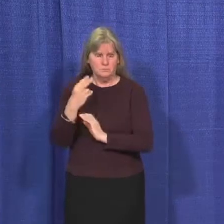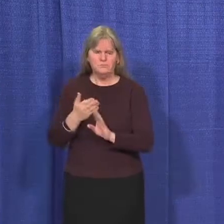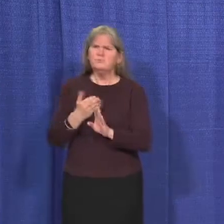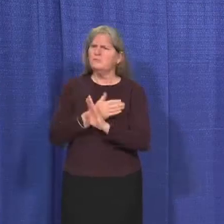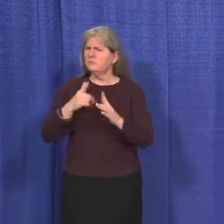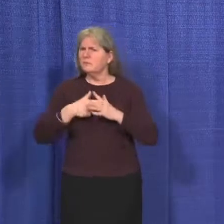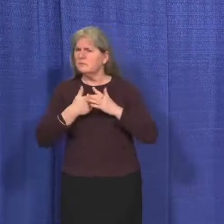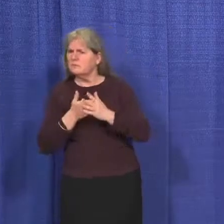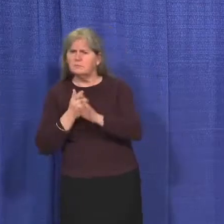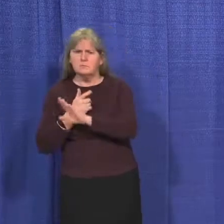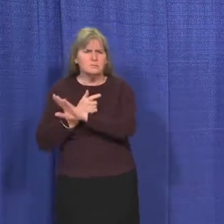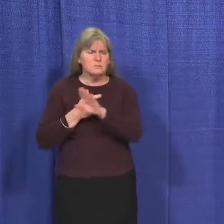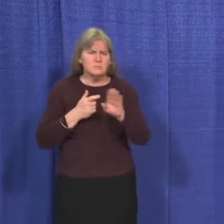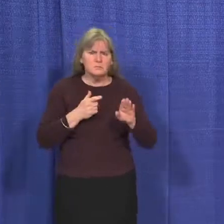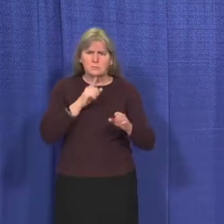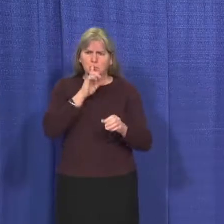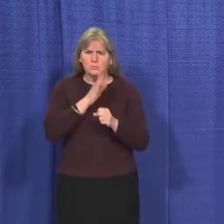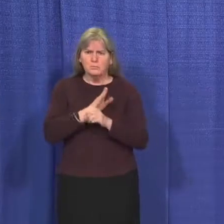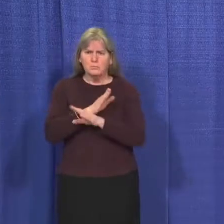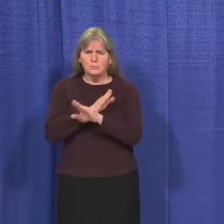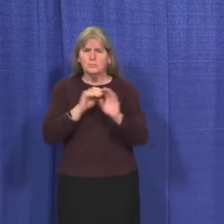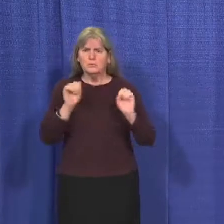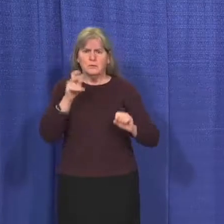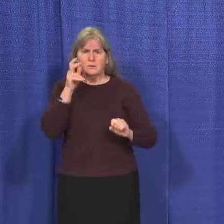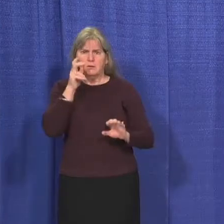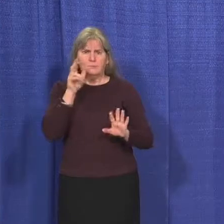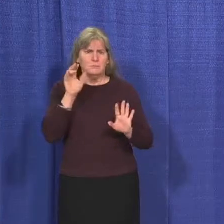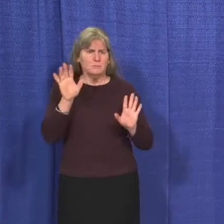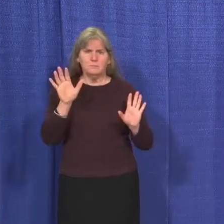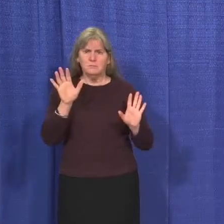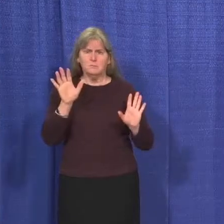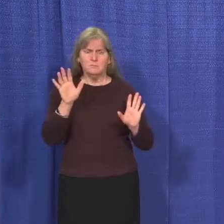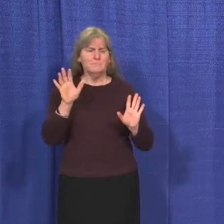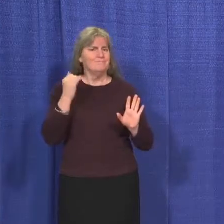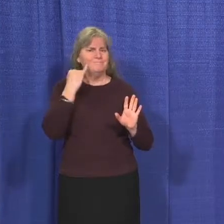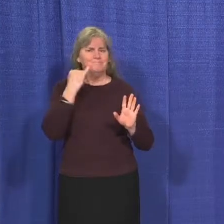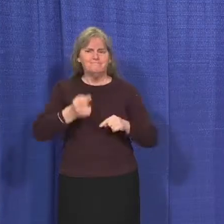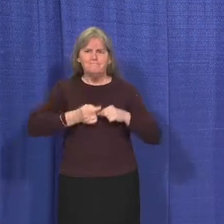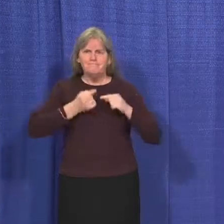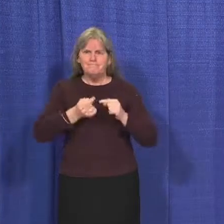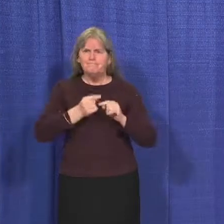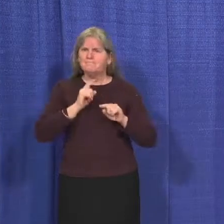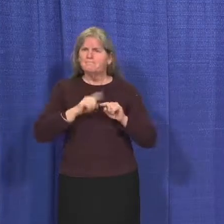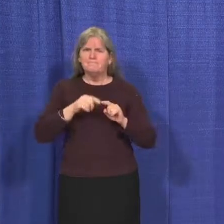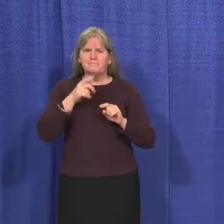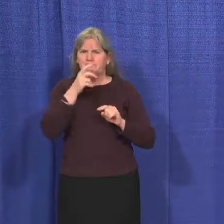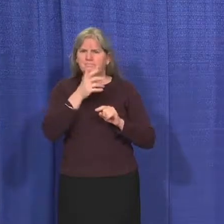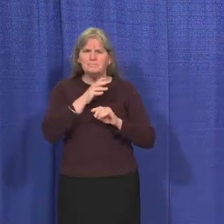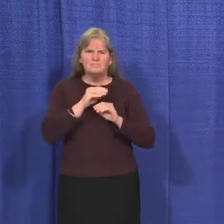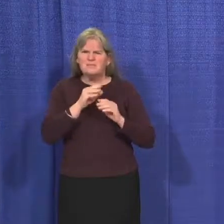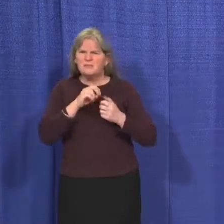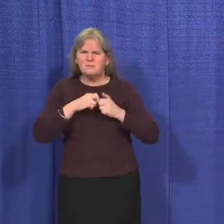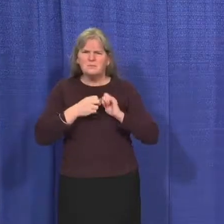questions. Before we begin I would like to verify that everyone can hear us? If any reporters are having a